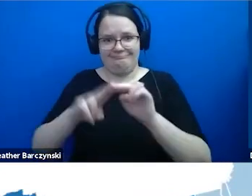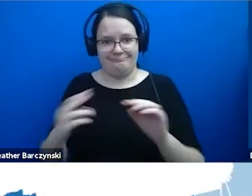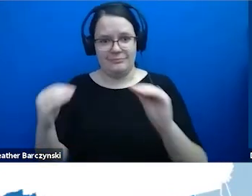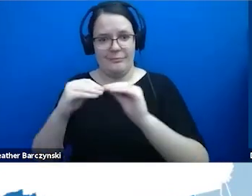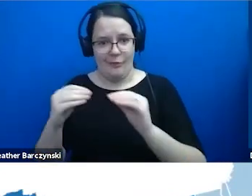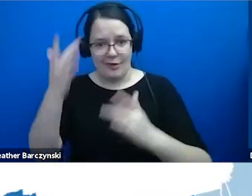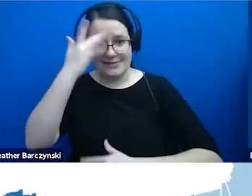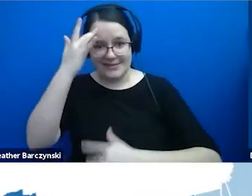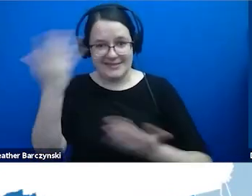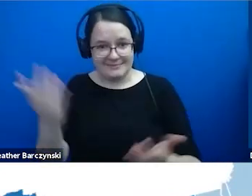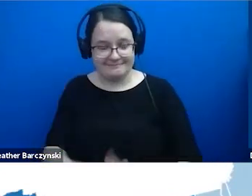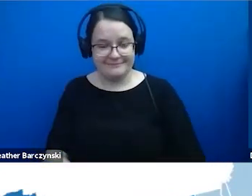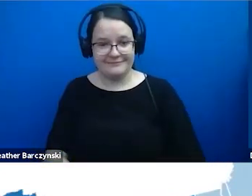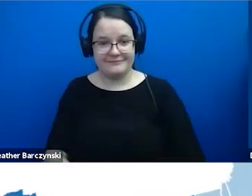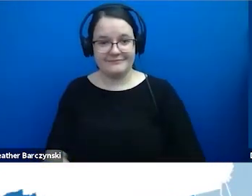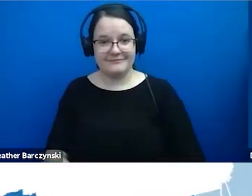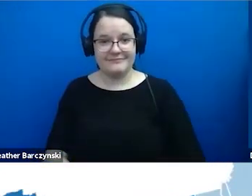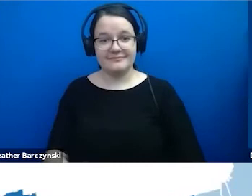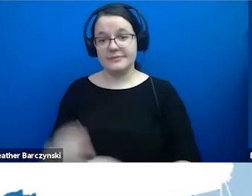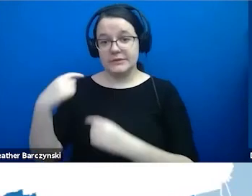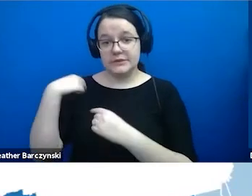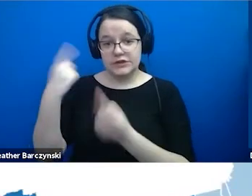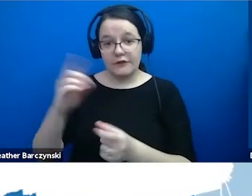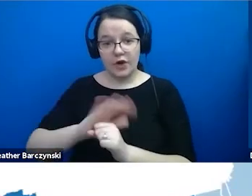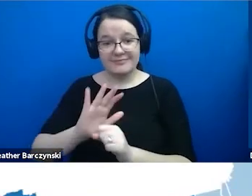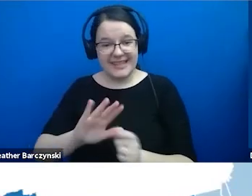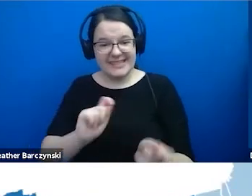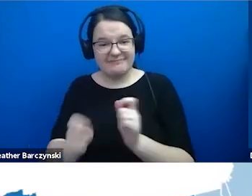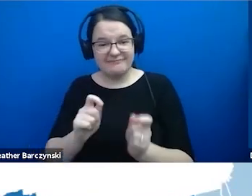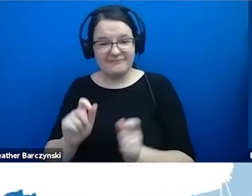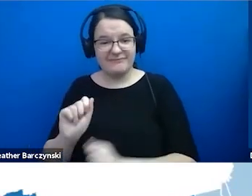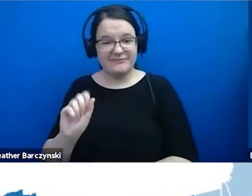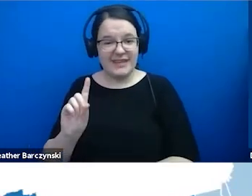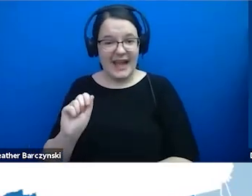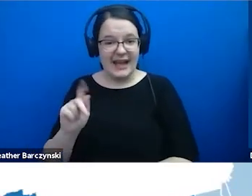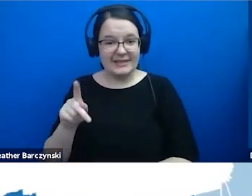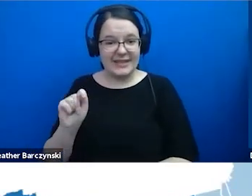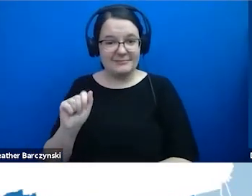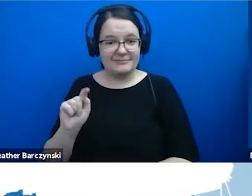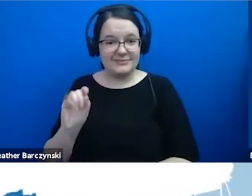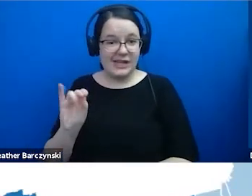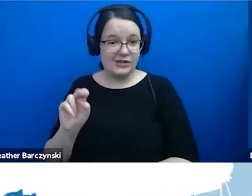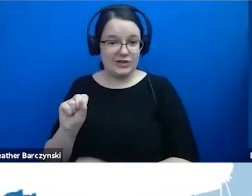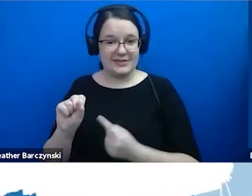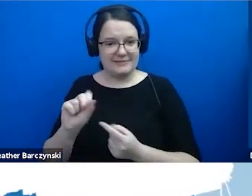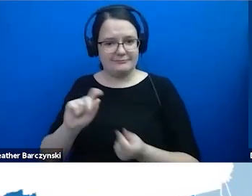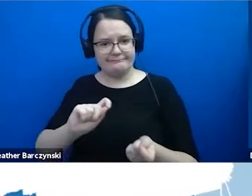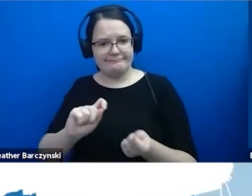and the adaptations that are occurring are probably uh adaptations uh as the viruses adapt to